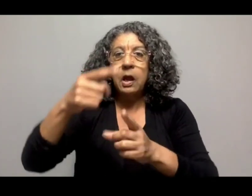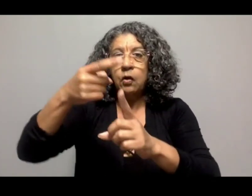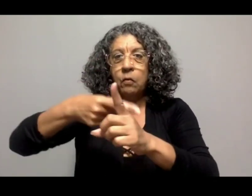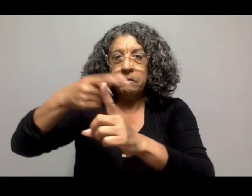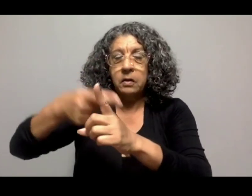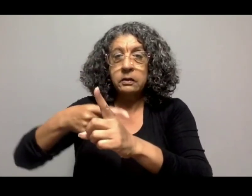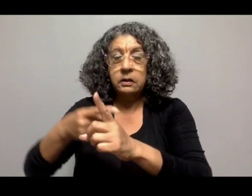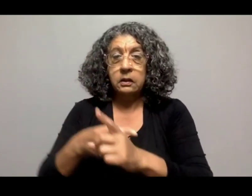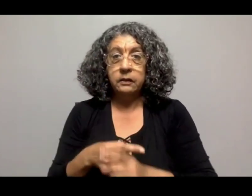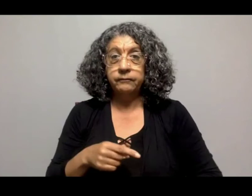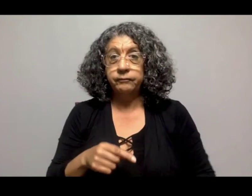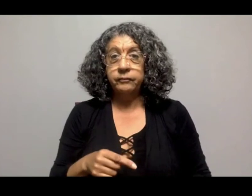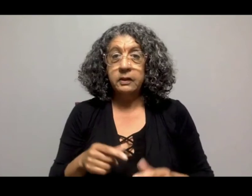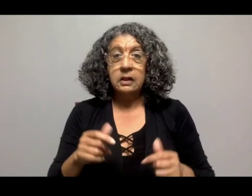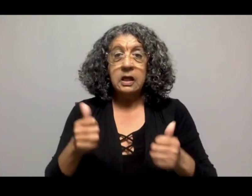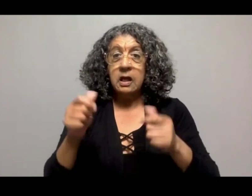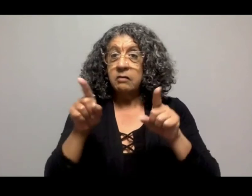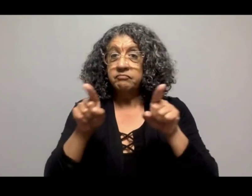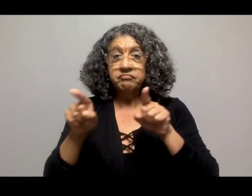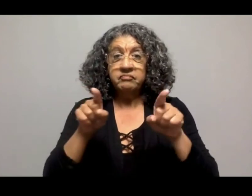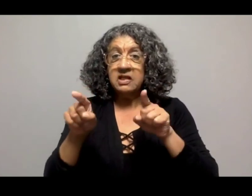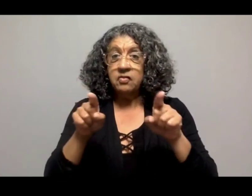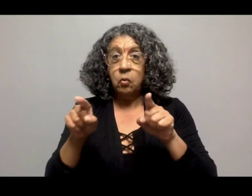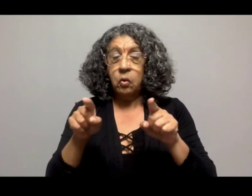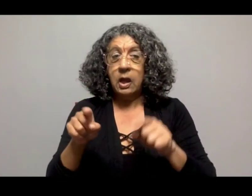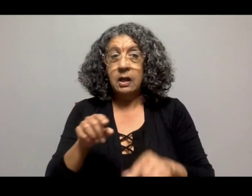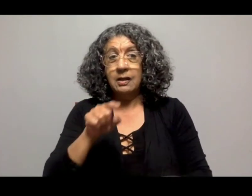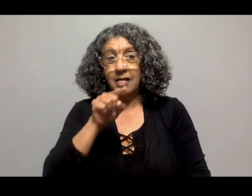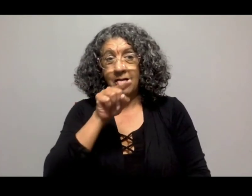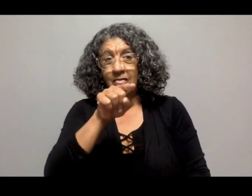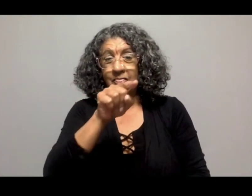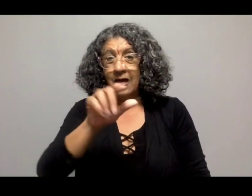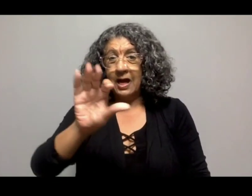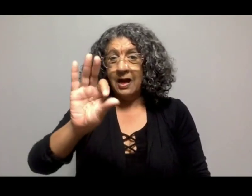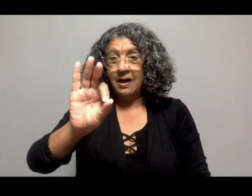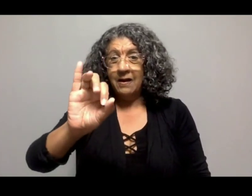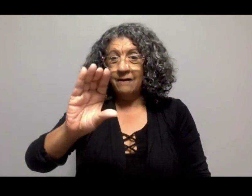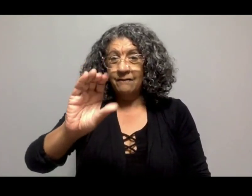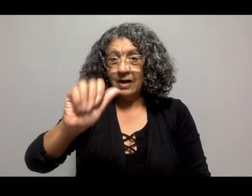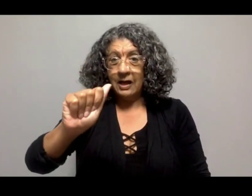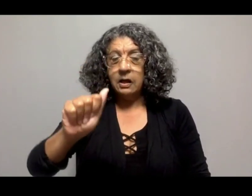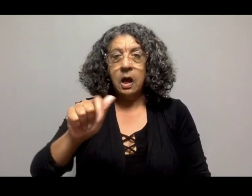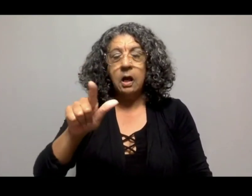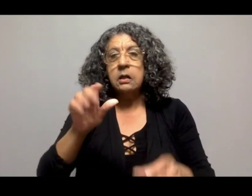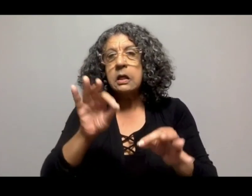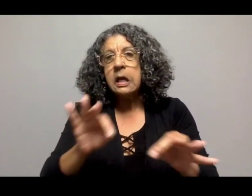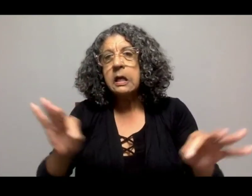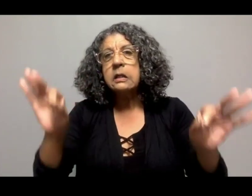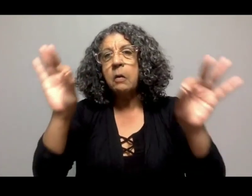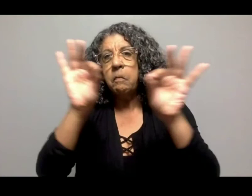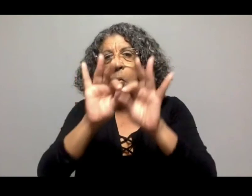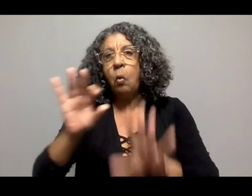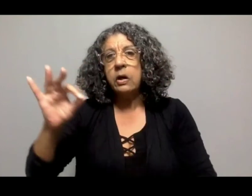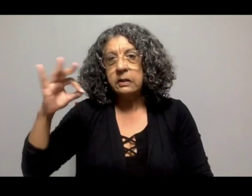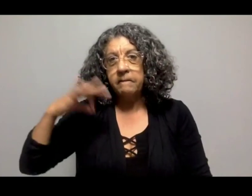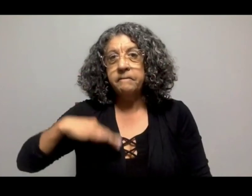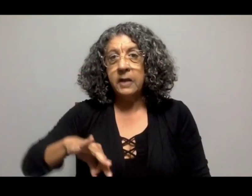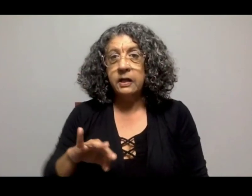And then they will see how much they could pay you monthly. So the FICA is important